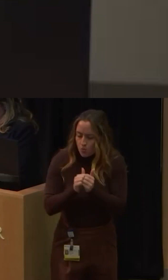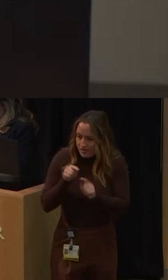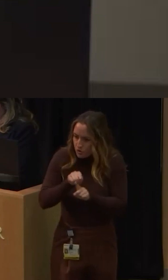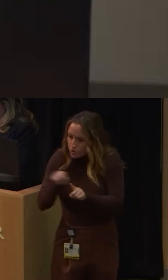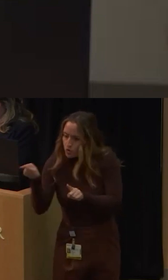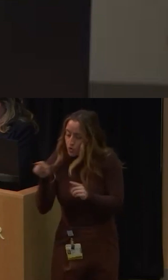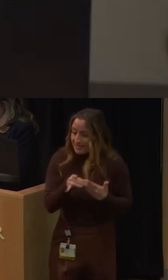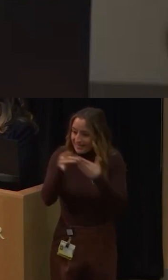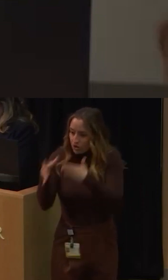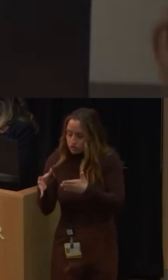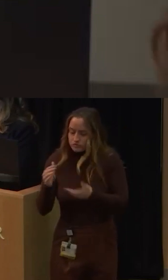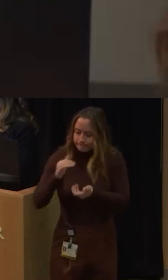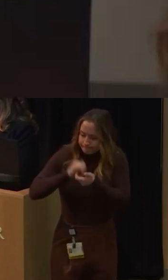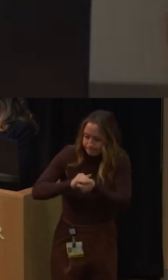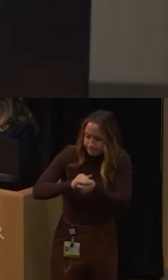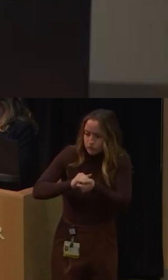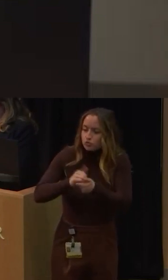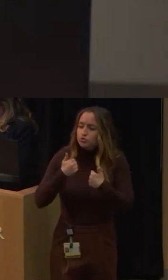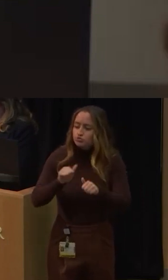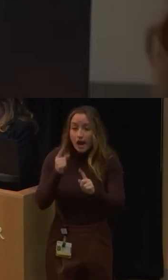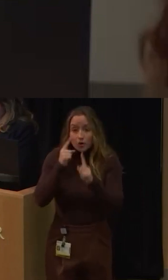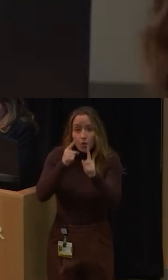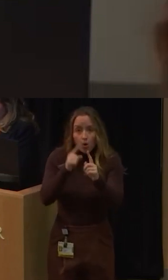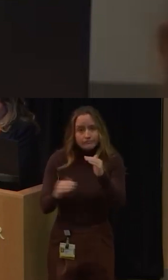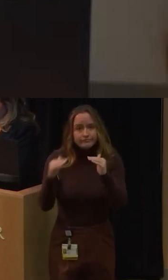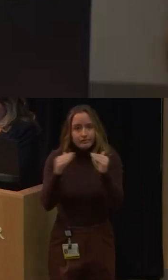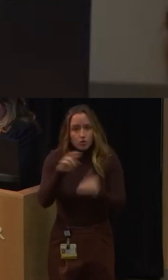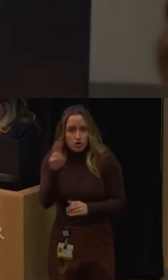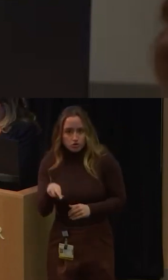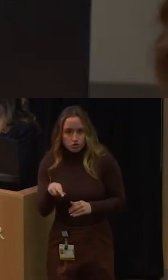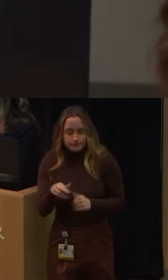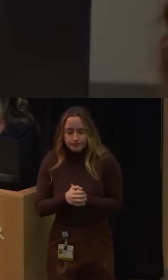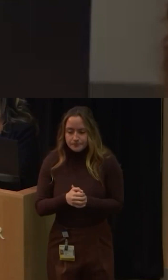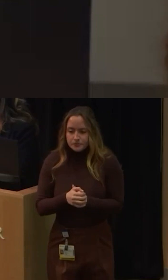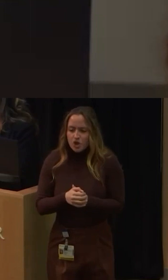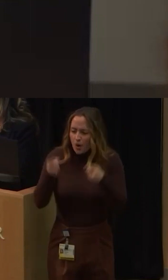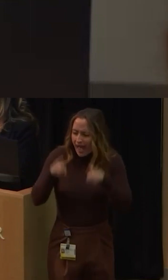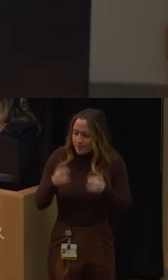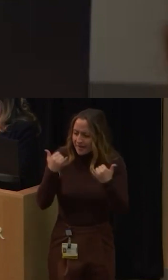pave the way towards a more equitable Rochester? What is happening now to meet this goal?